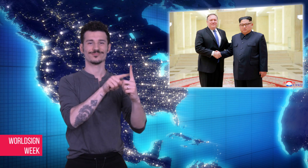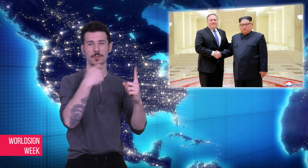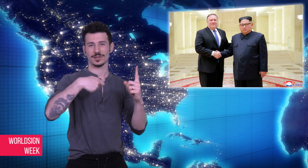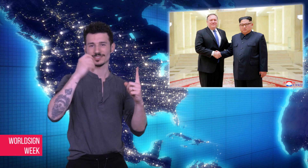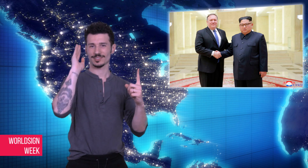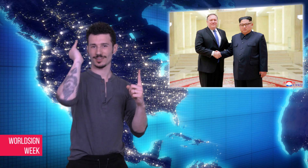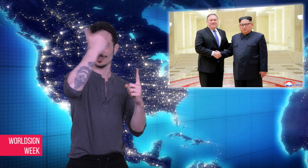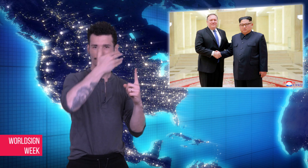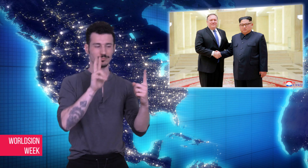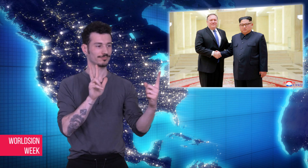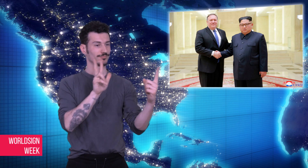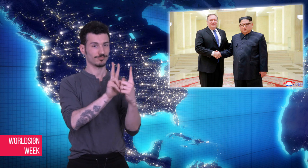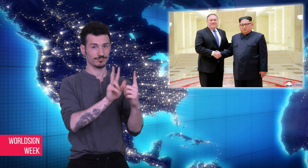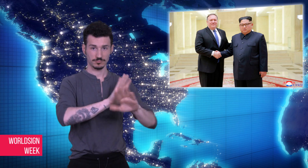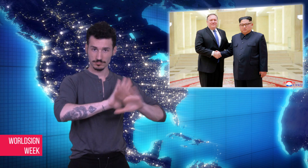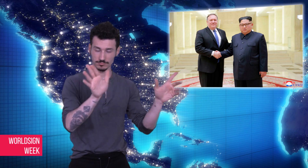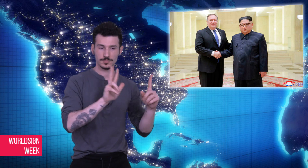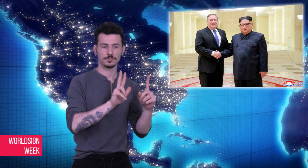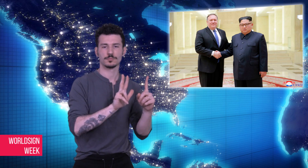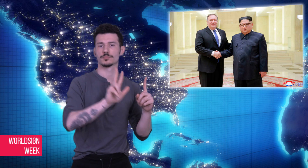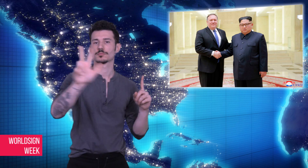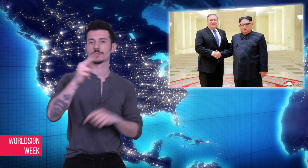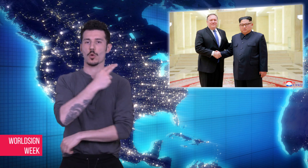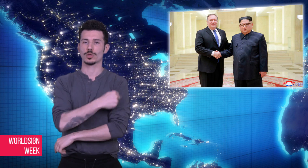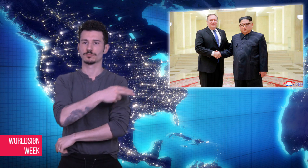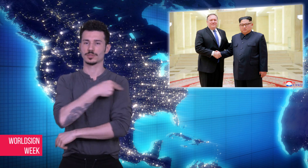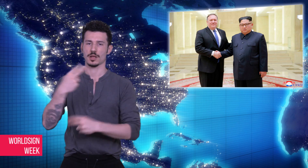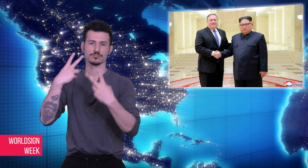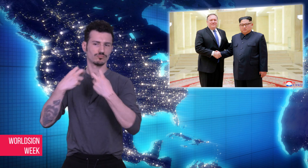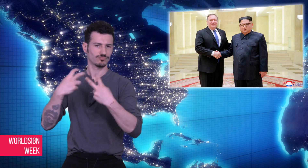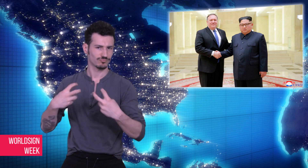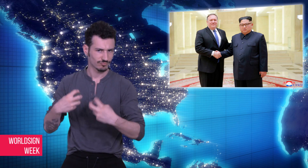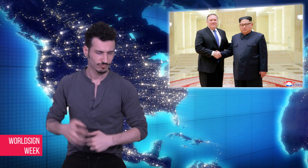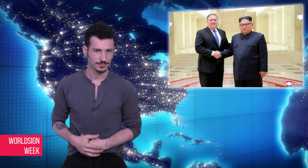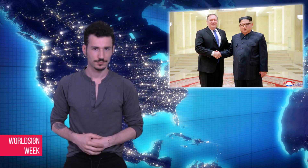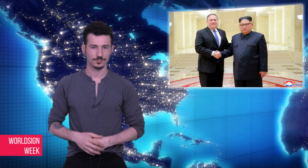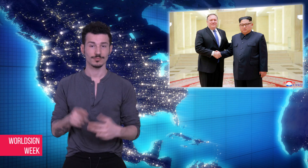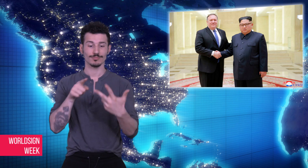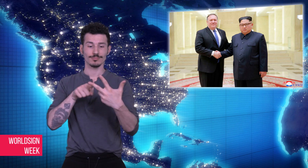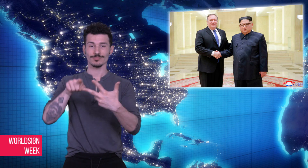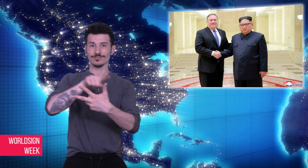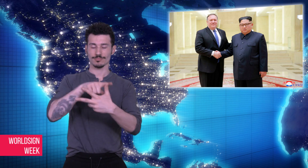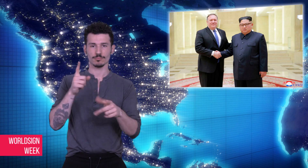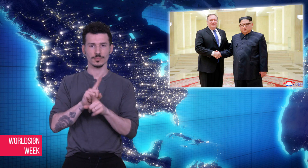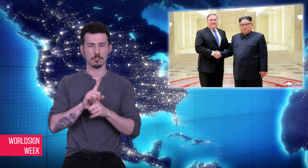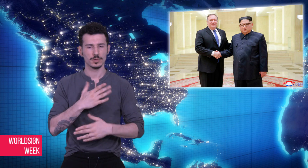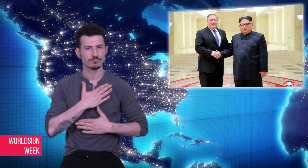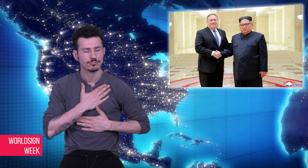Pompeo, and the United States: “We